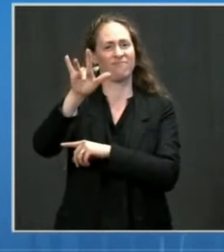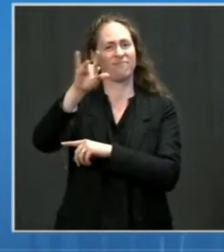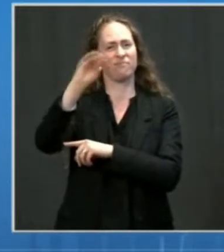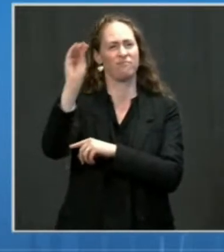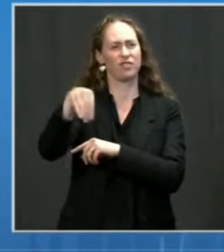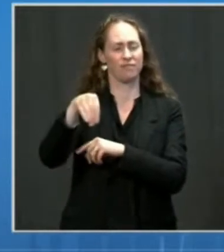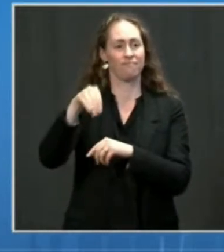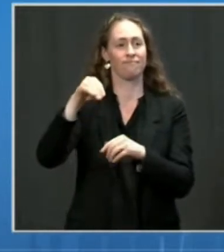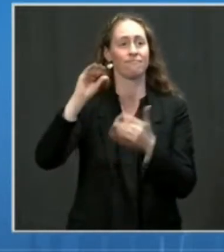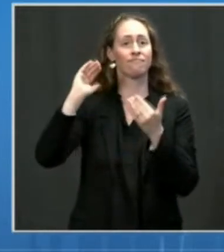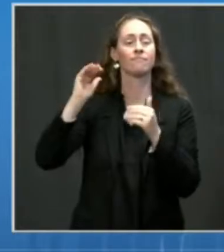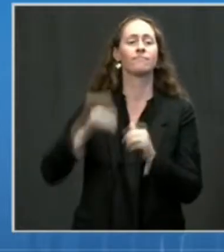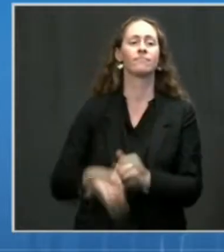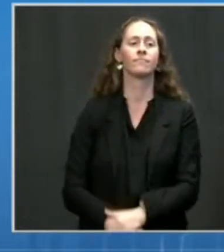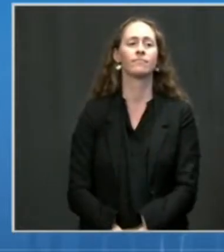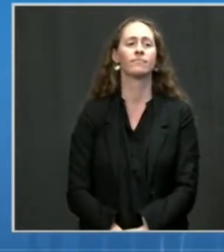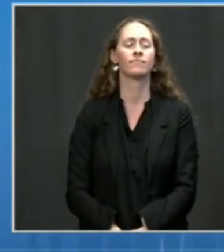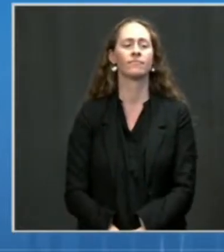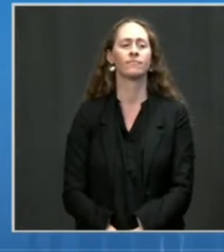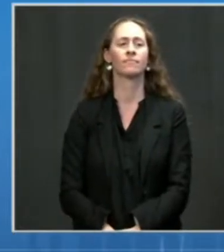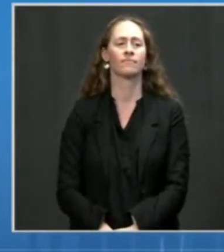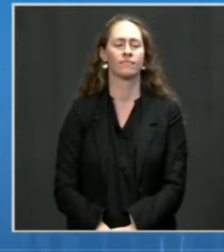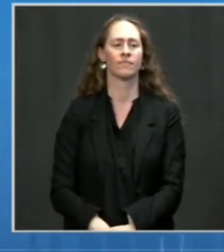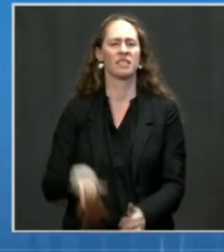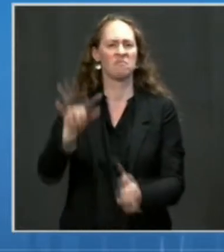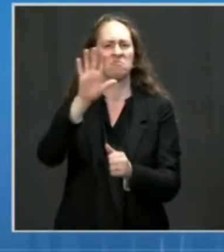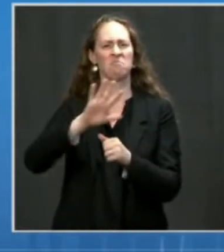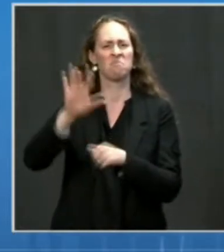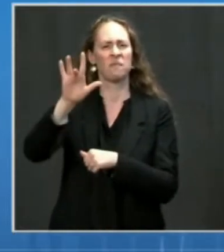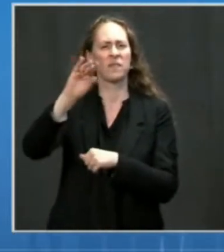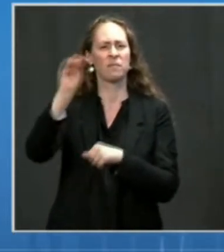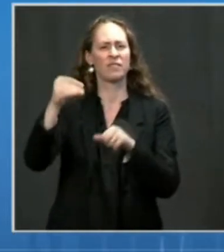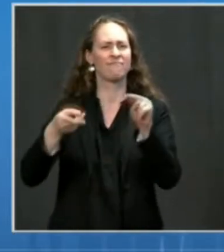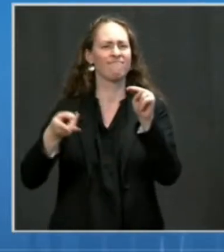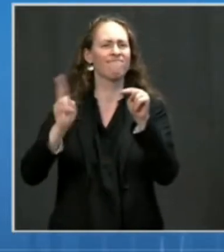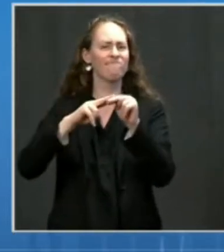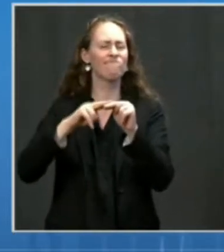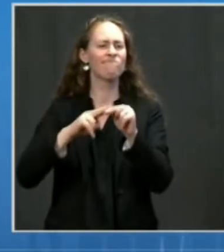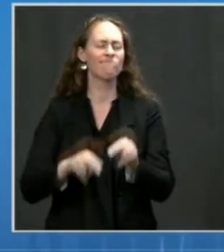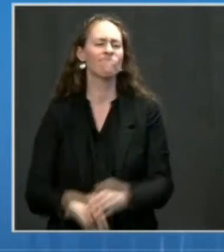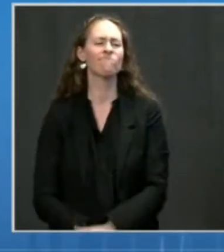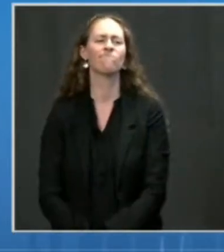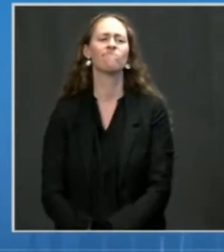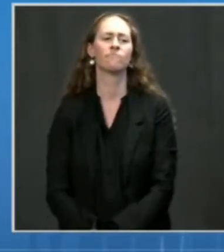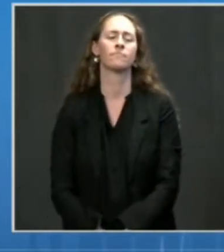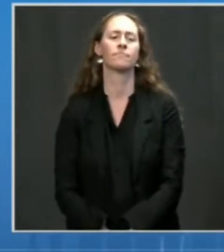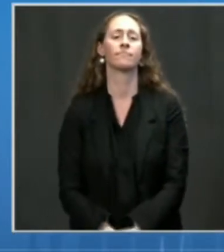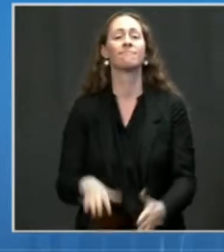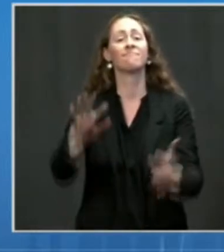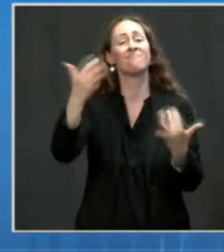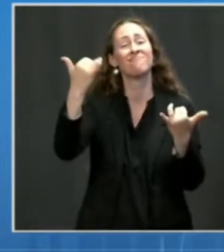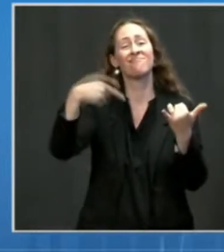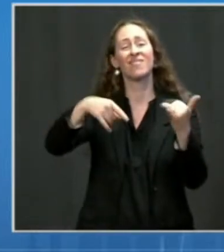300 PER DAY, AN INCREASE OF MORE THAN 25% FROM THE PREVIOUS